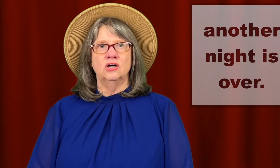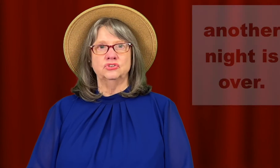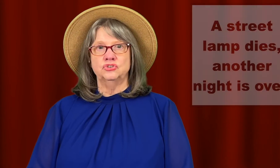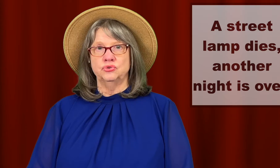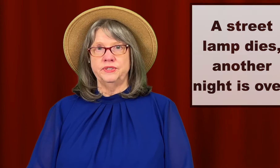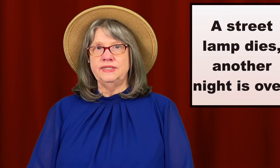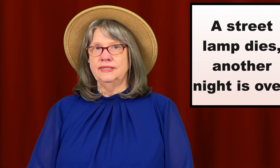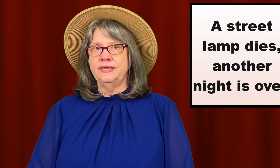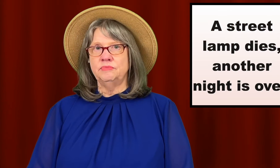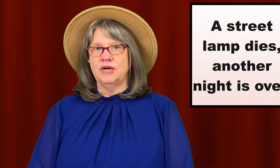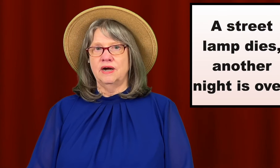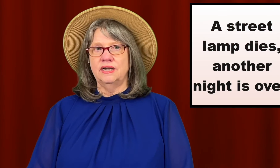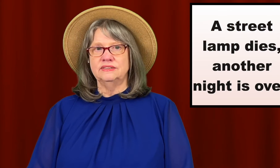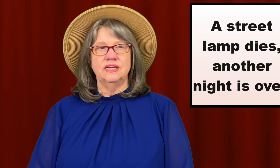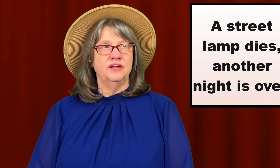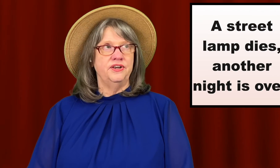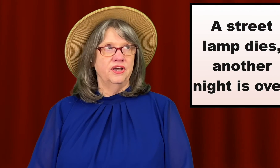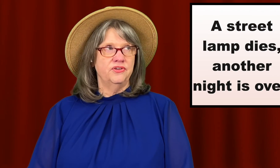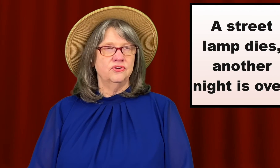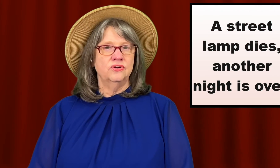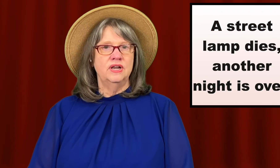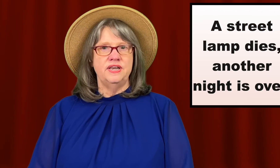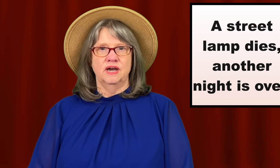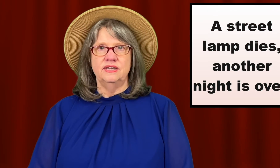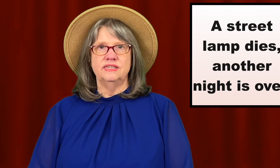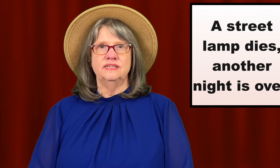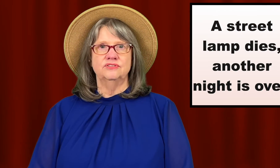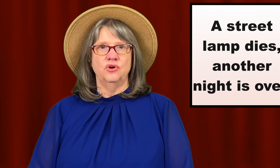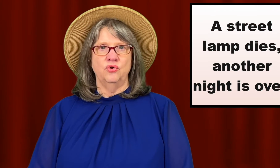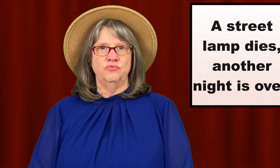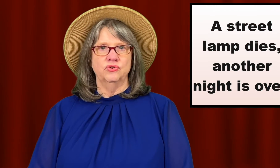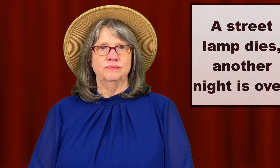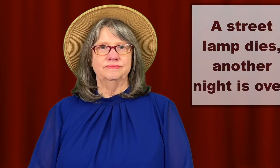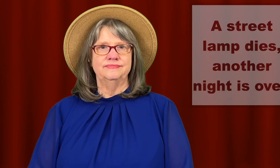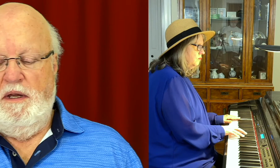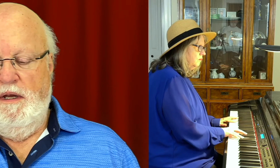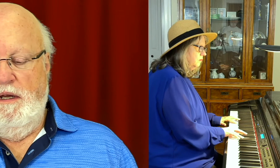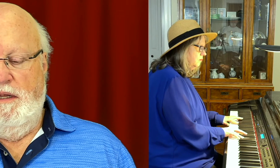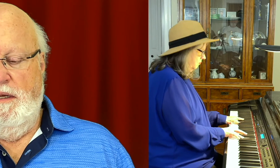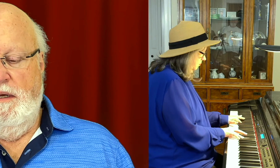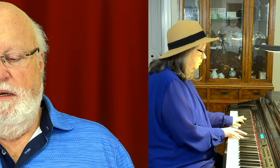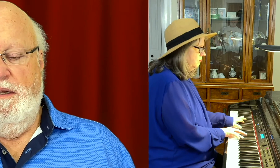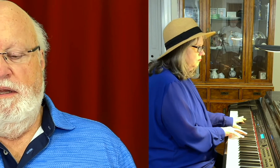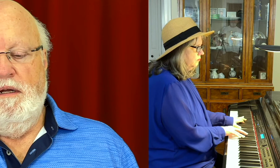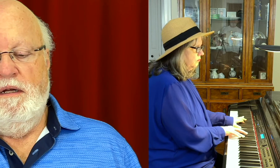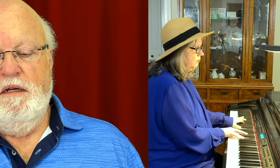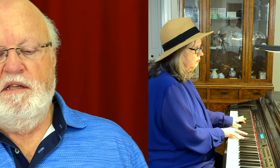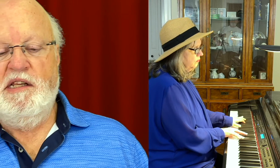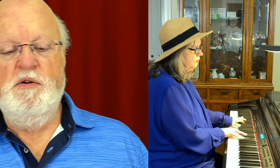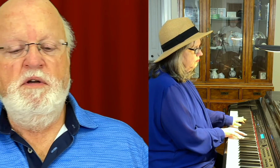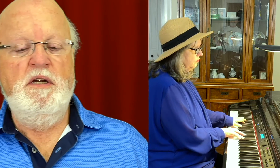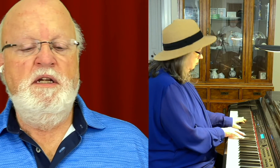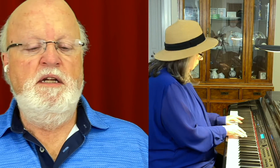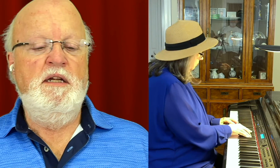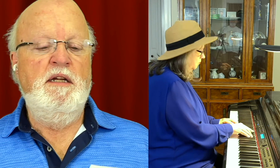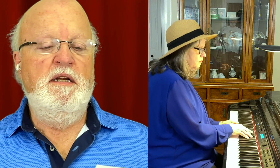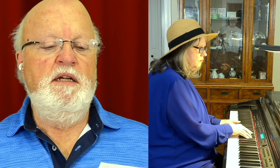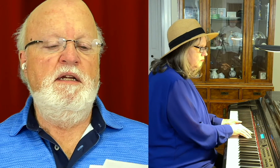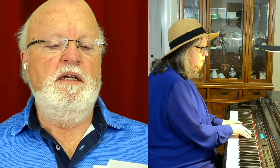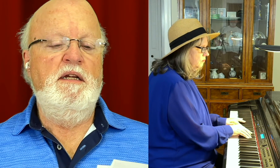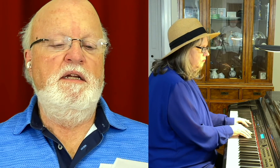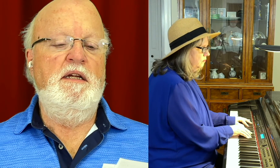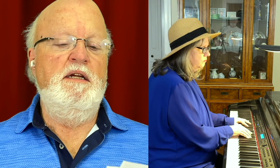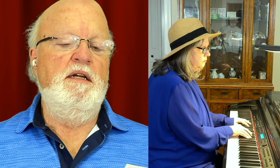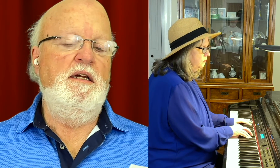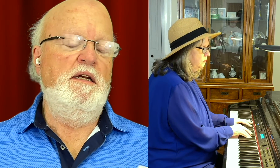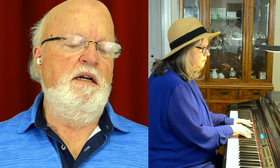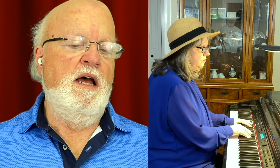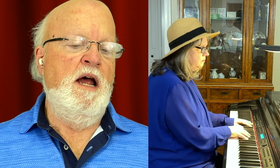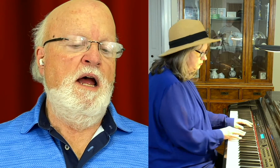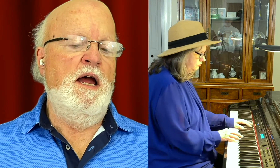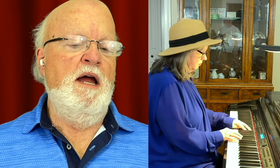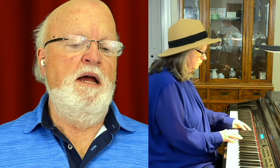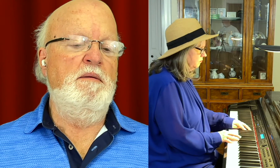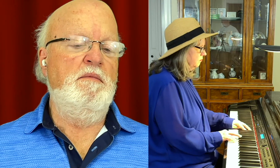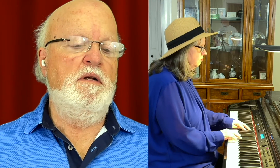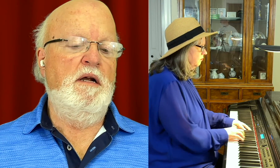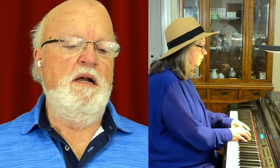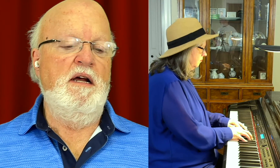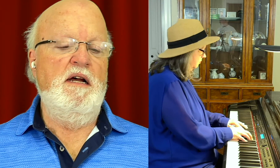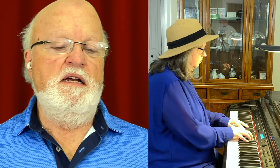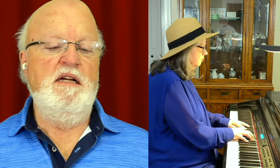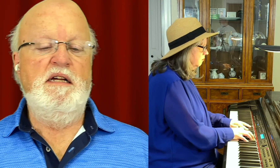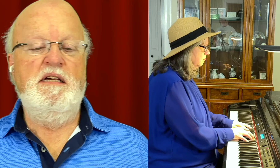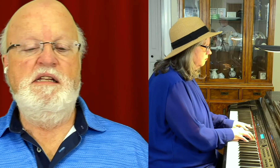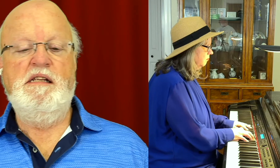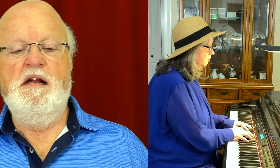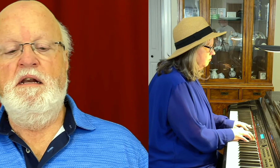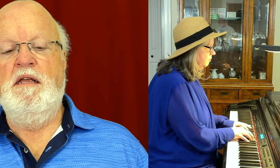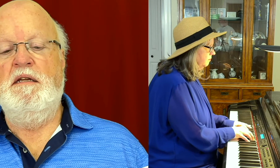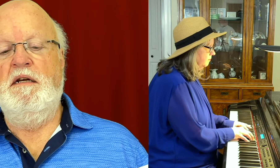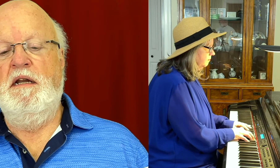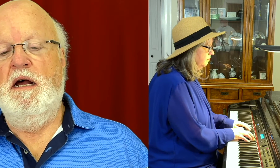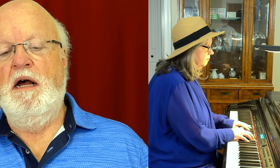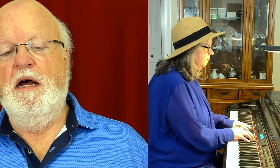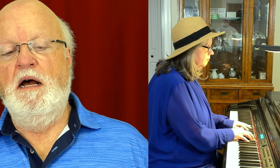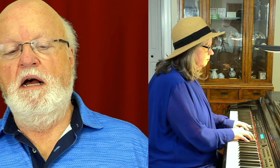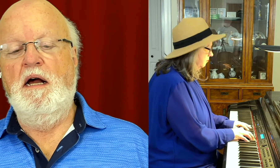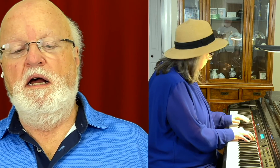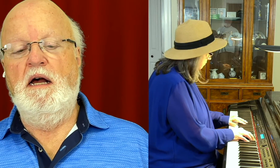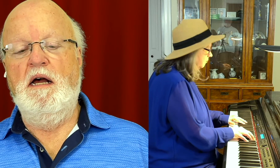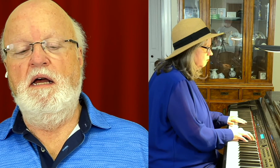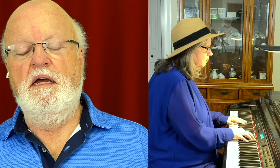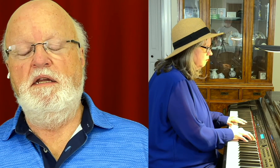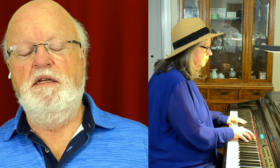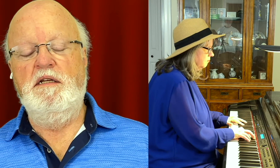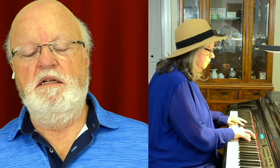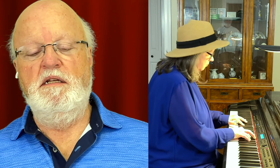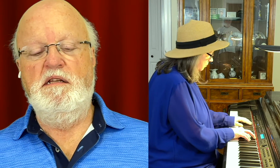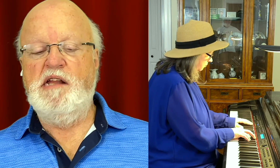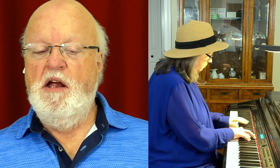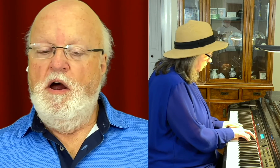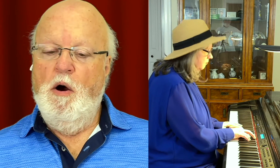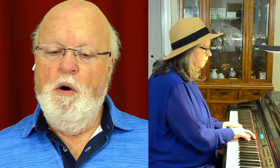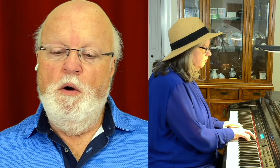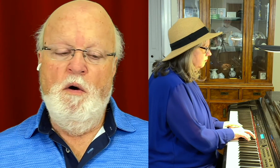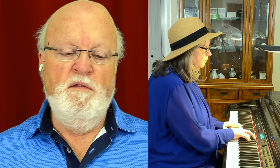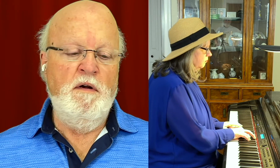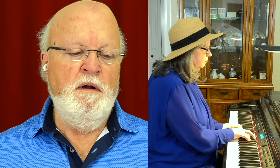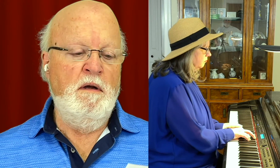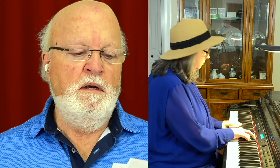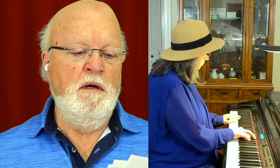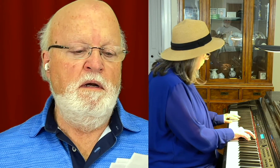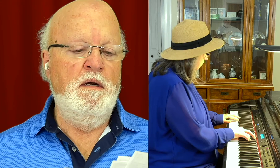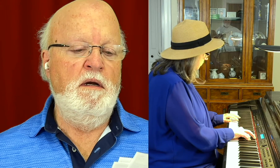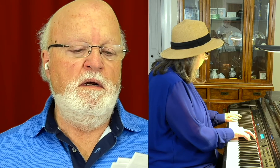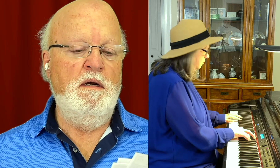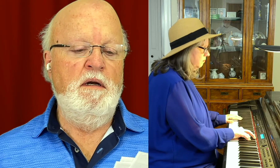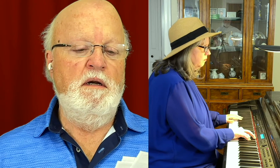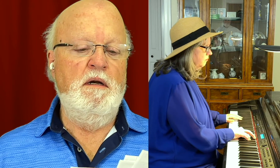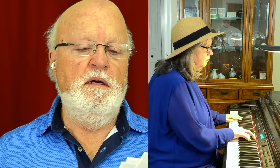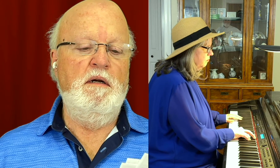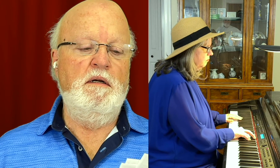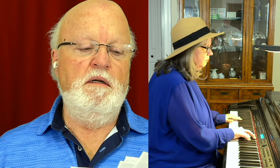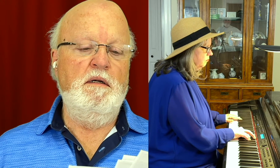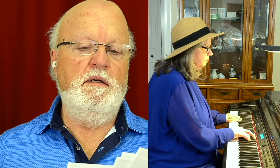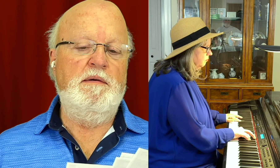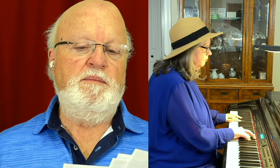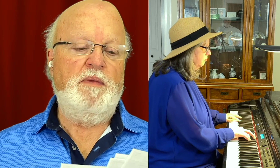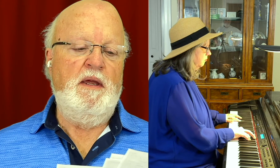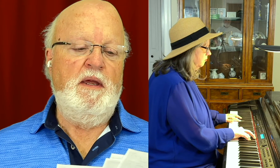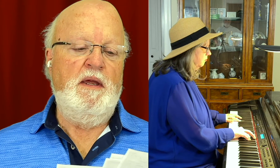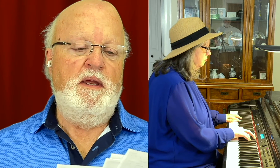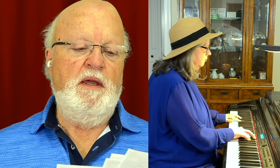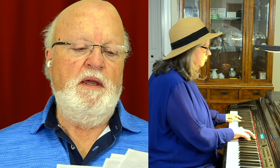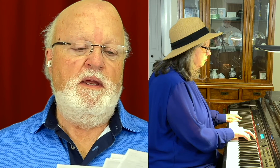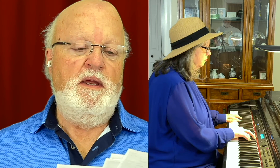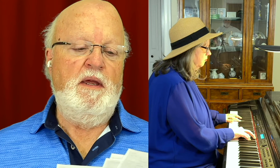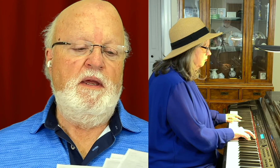A street lamp dies. Another night is over.